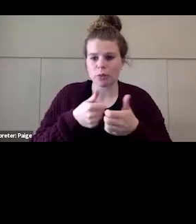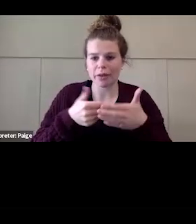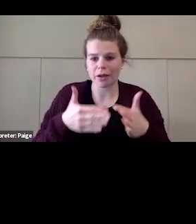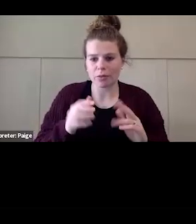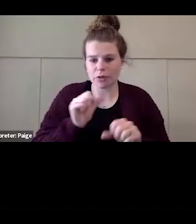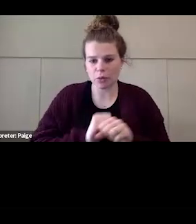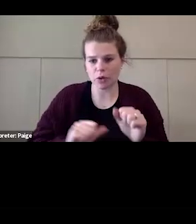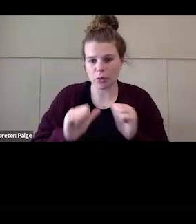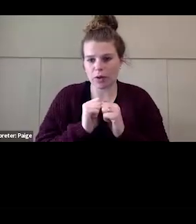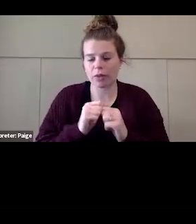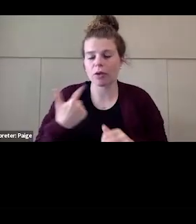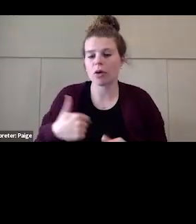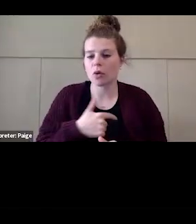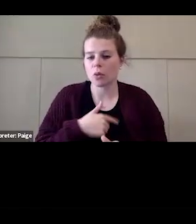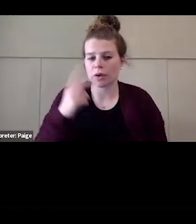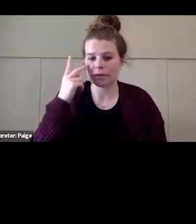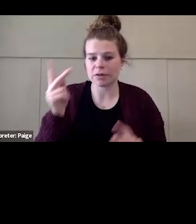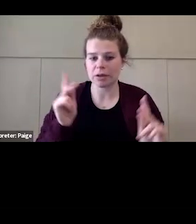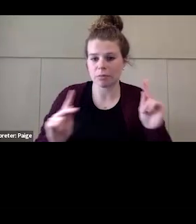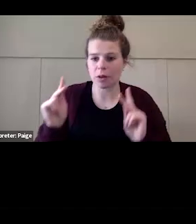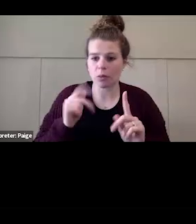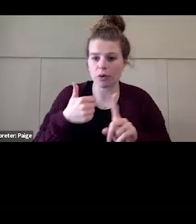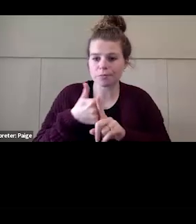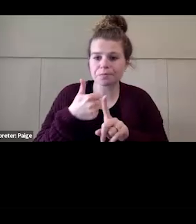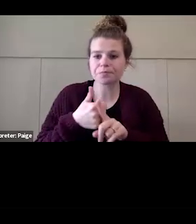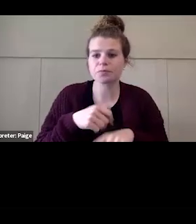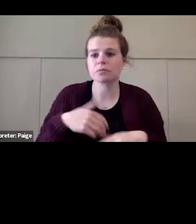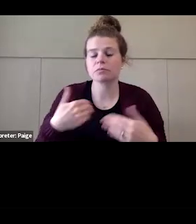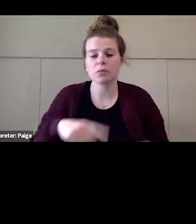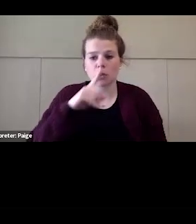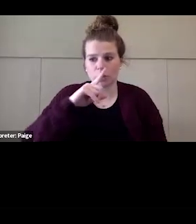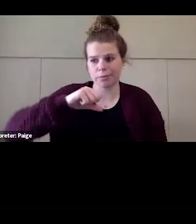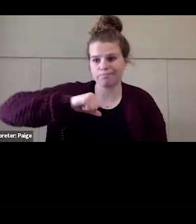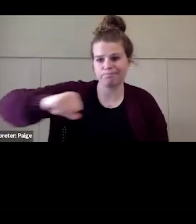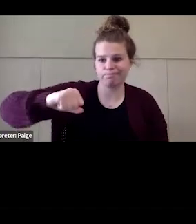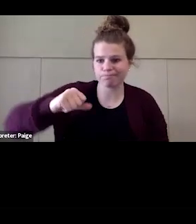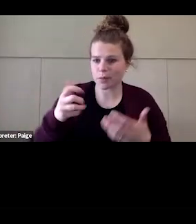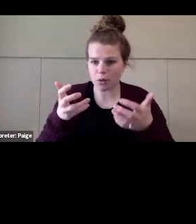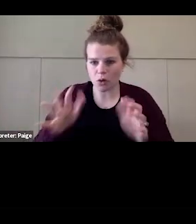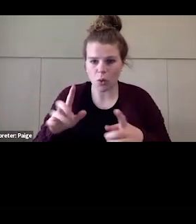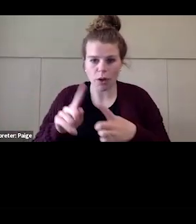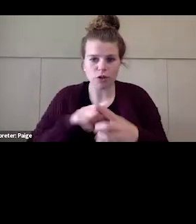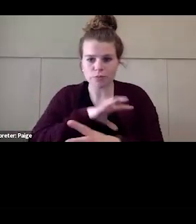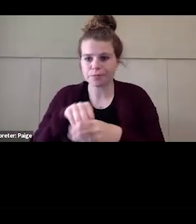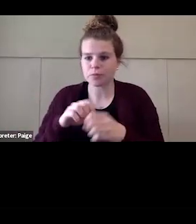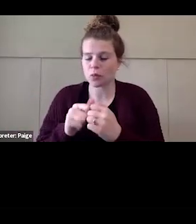And we have seen folks who have been incredibly resistant to engaging with our clinicians or our EMTs